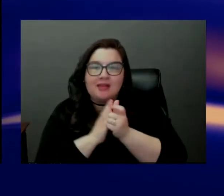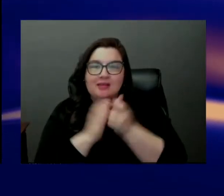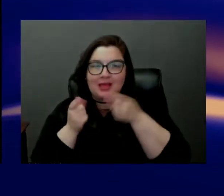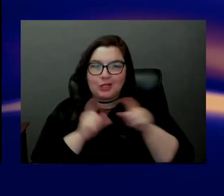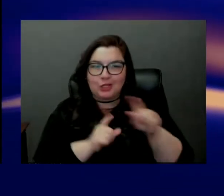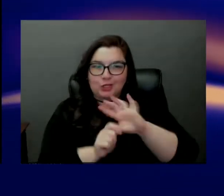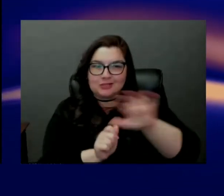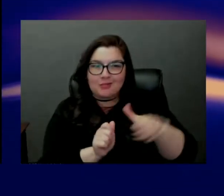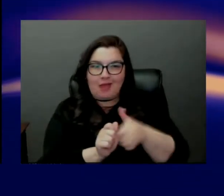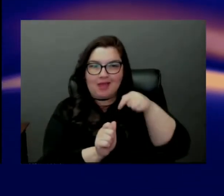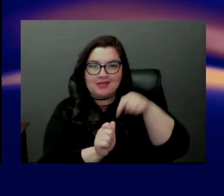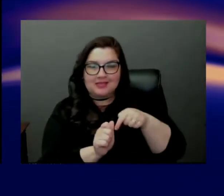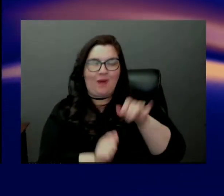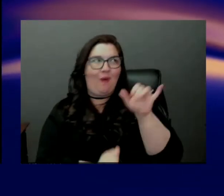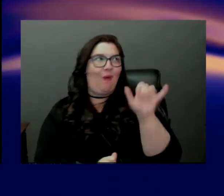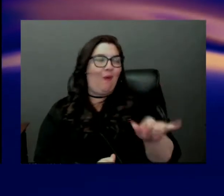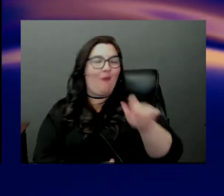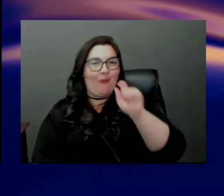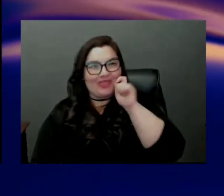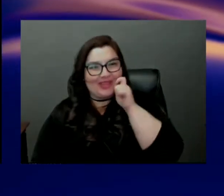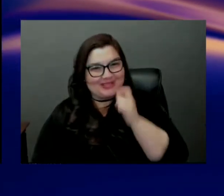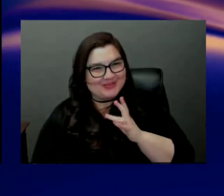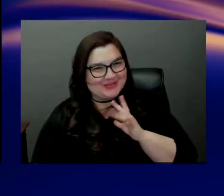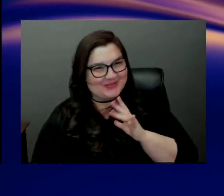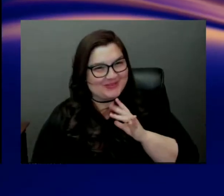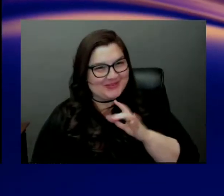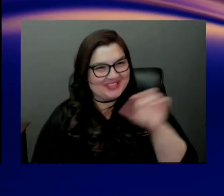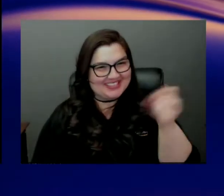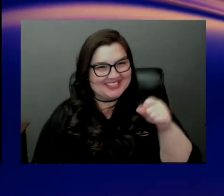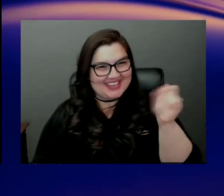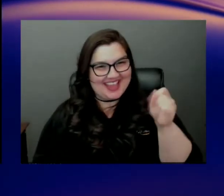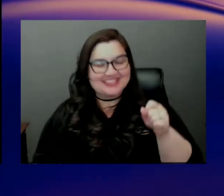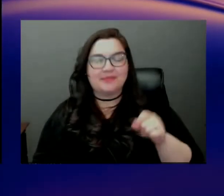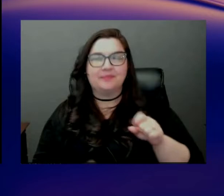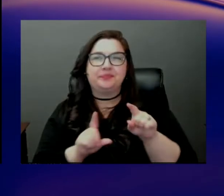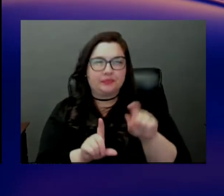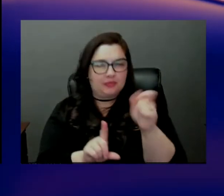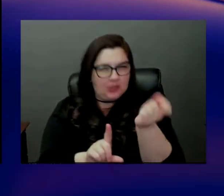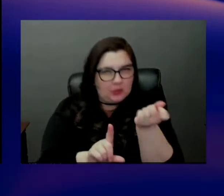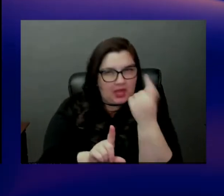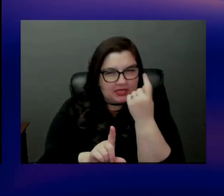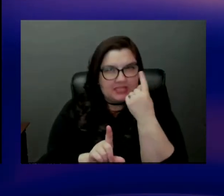Super cool, very cool. Yeah, so I understand that you've put a demo together for us.